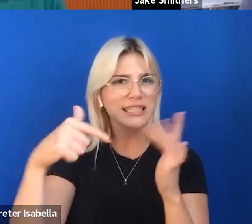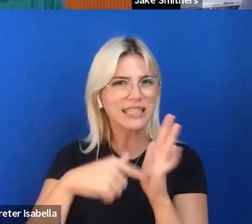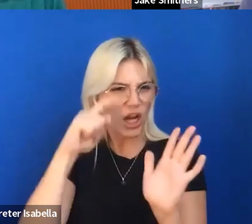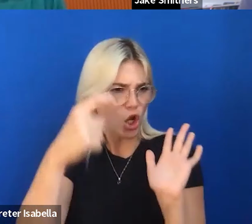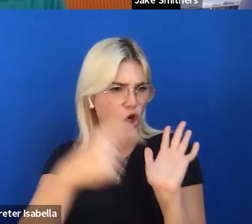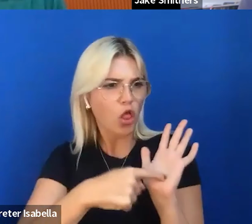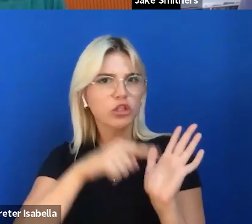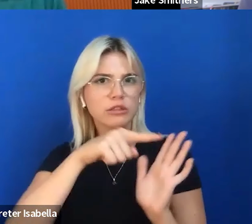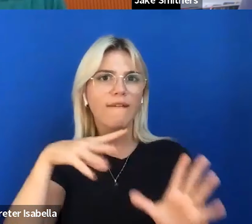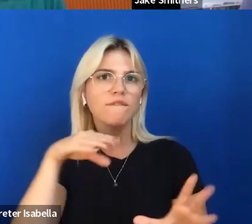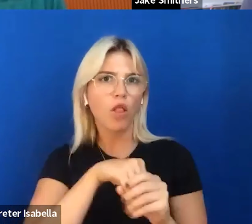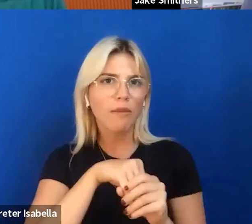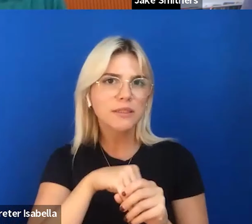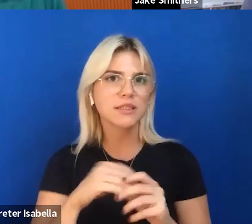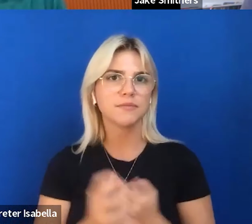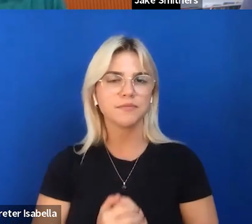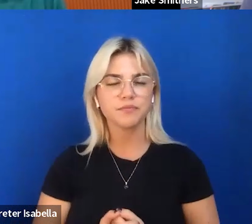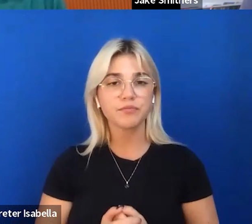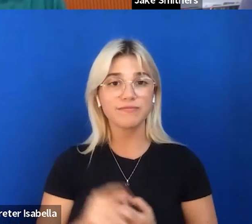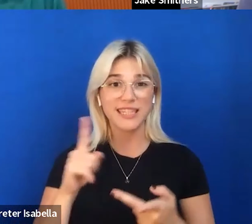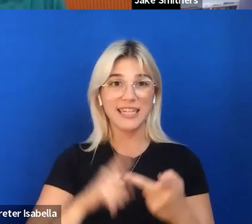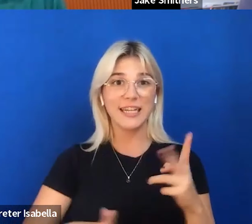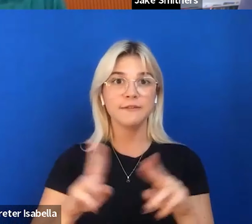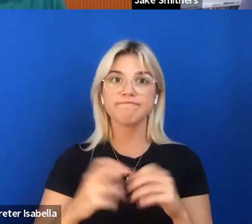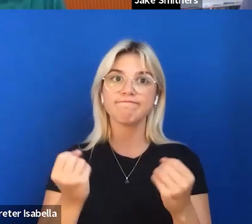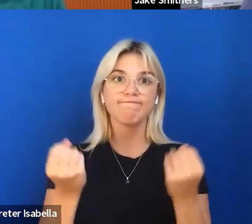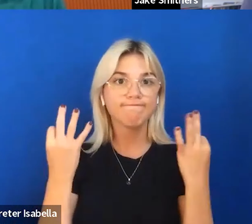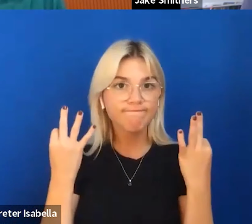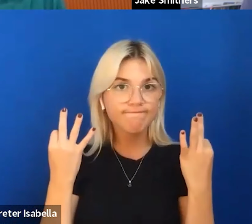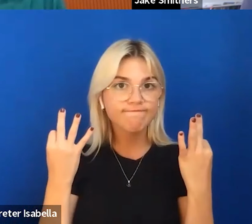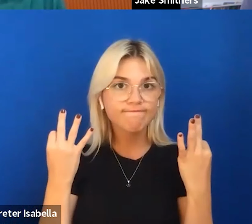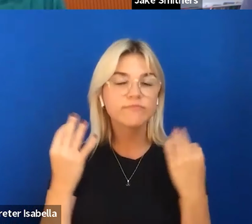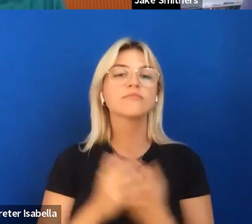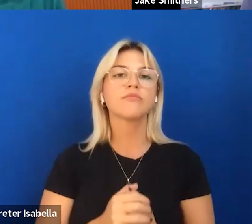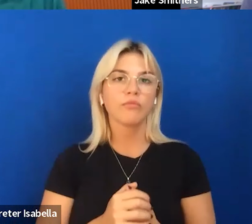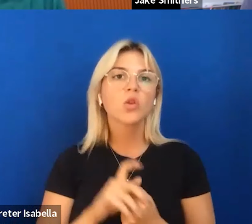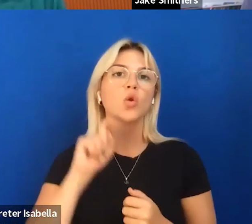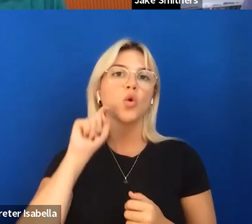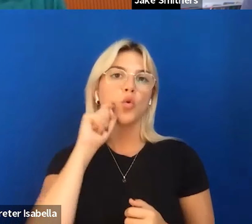Now, if it hasn't, we will put it into a document